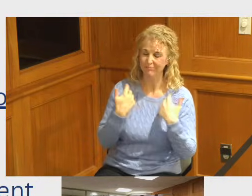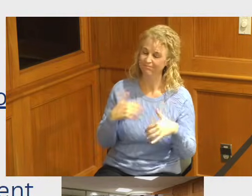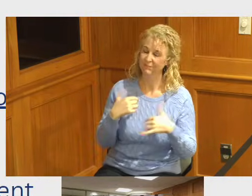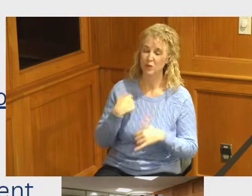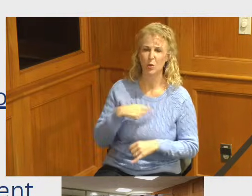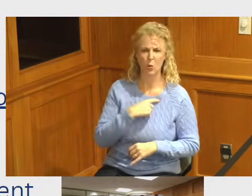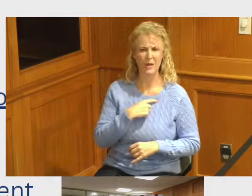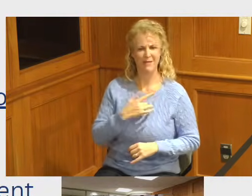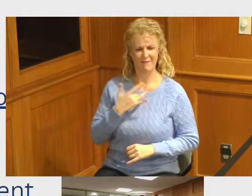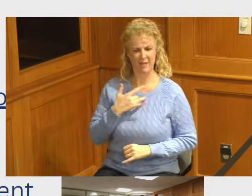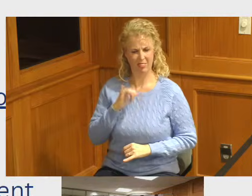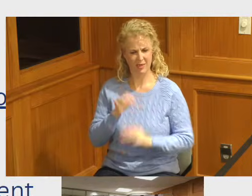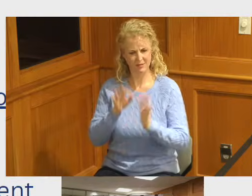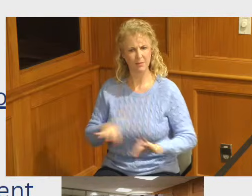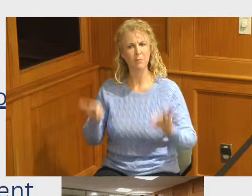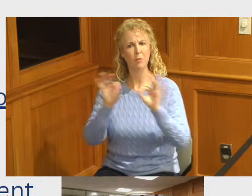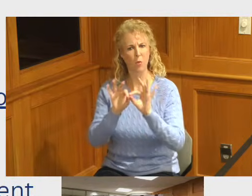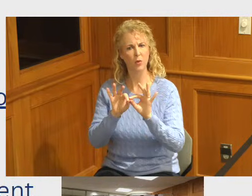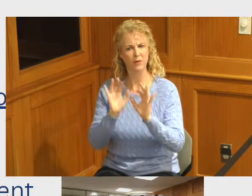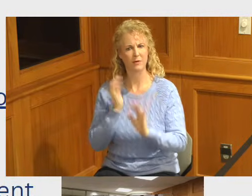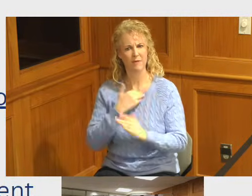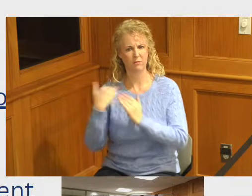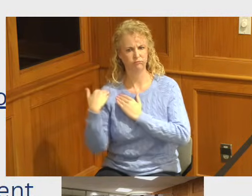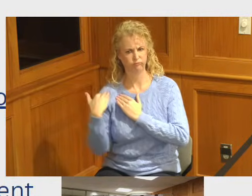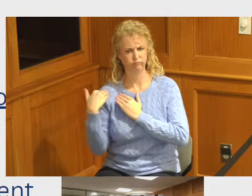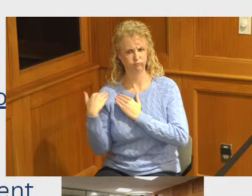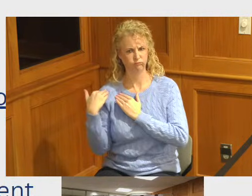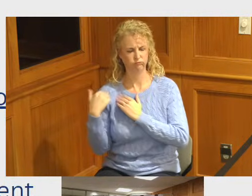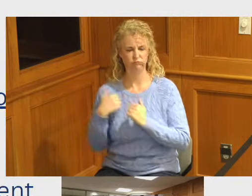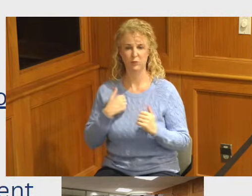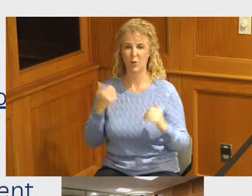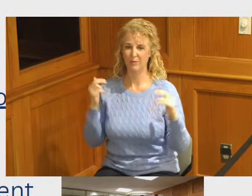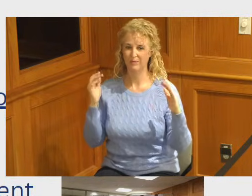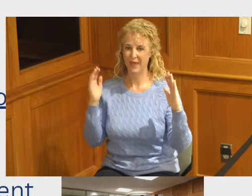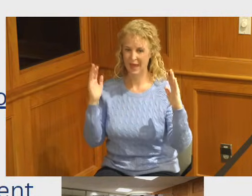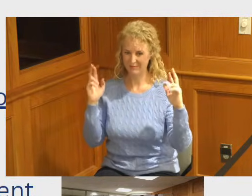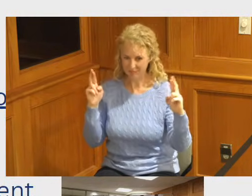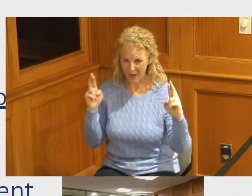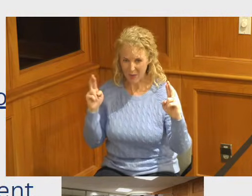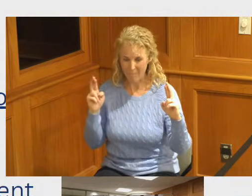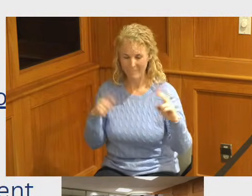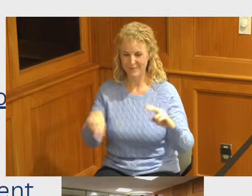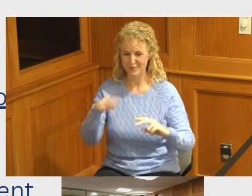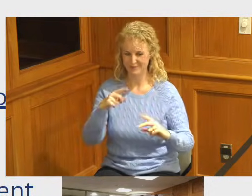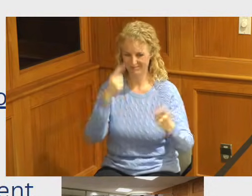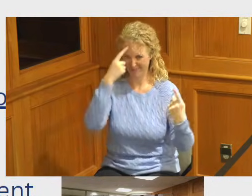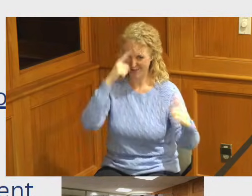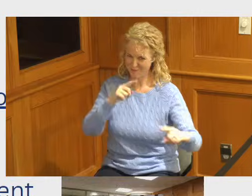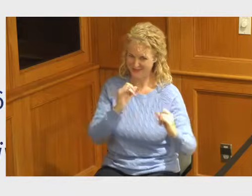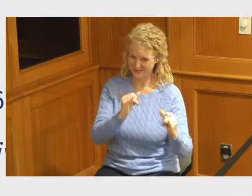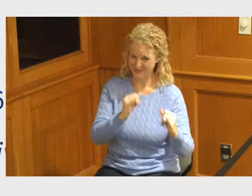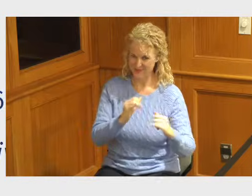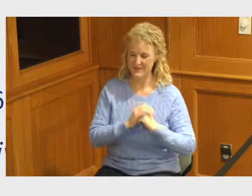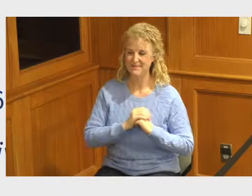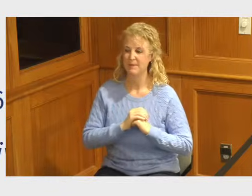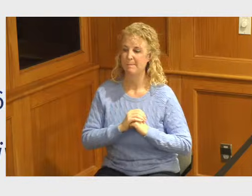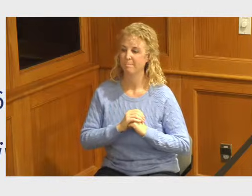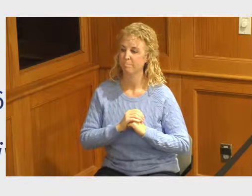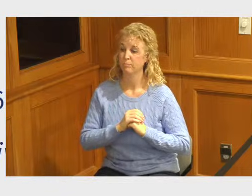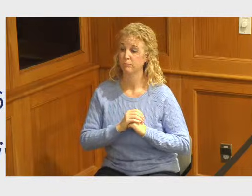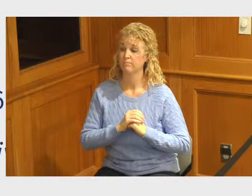as part of the job here. And I hope um, hope you all have seen those as well. Okay.